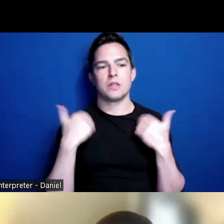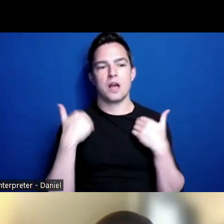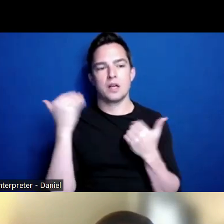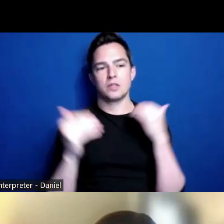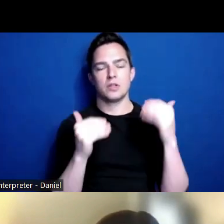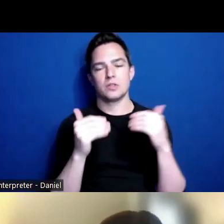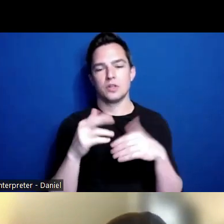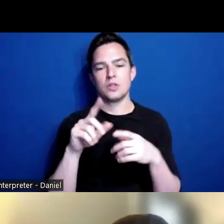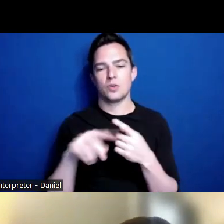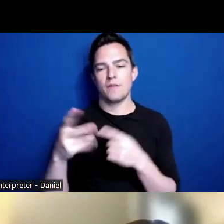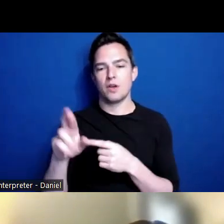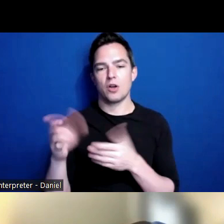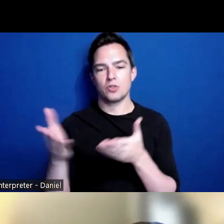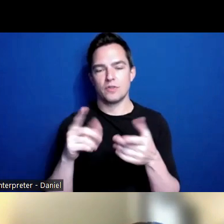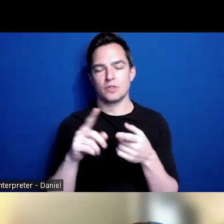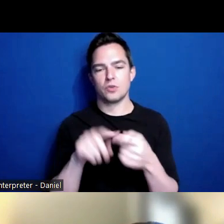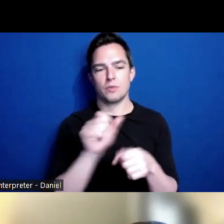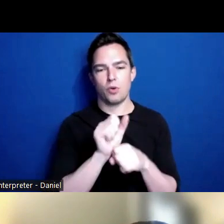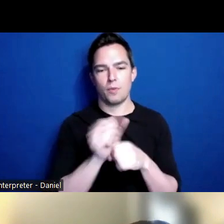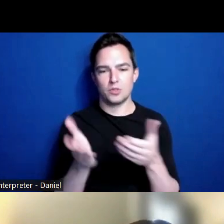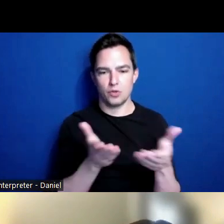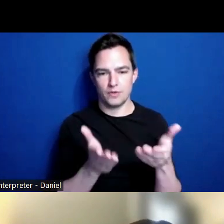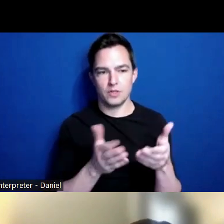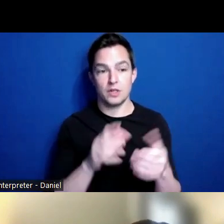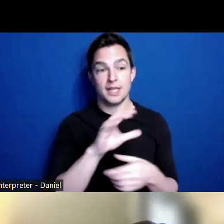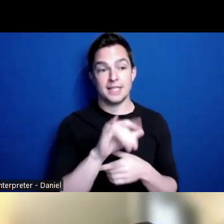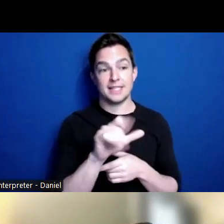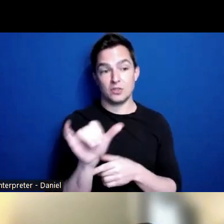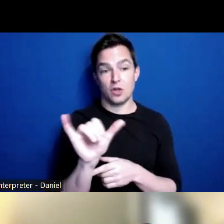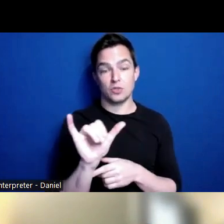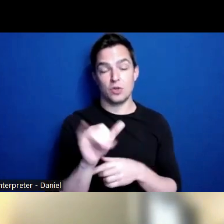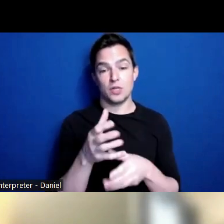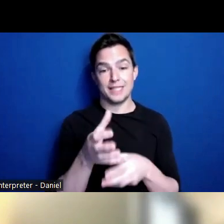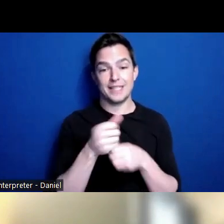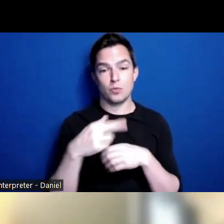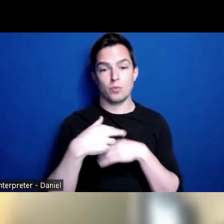for employment services, and CILs also receive referrals from state VR agencies.